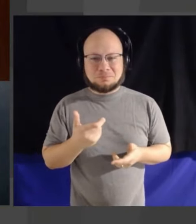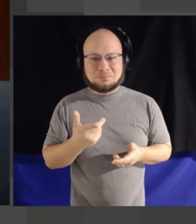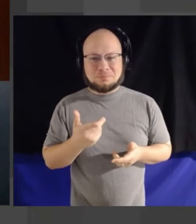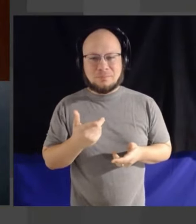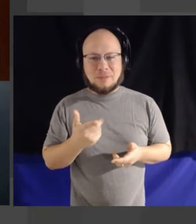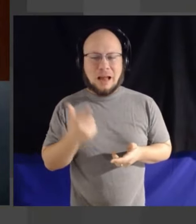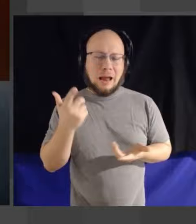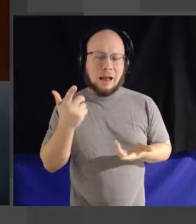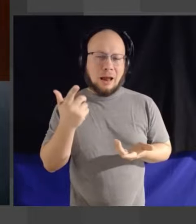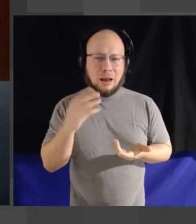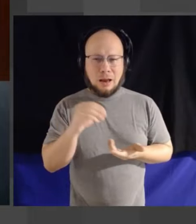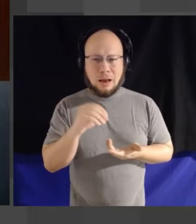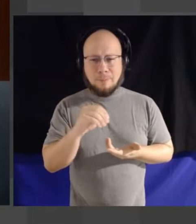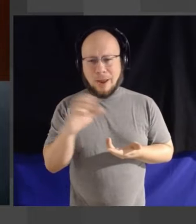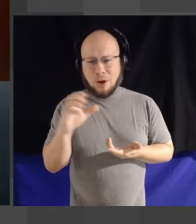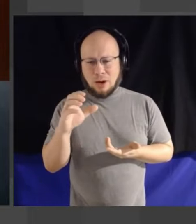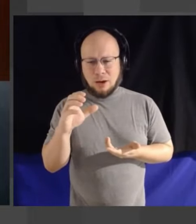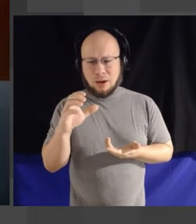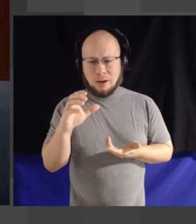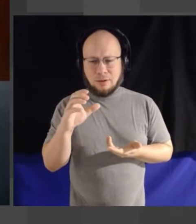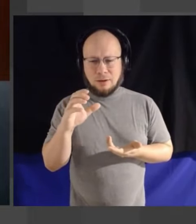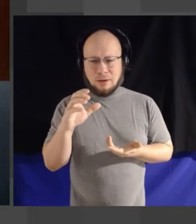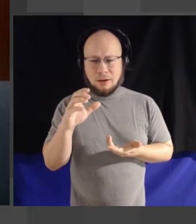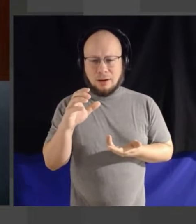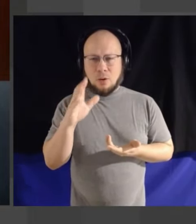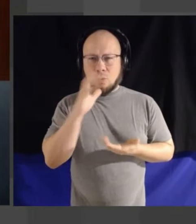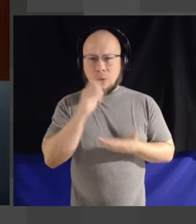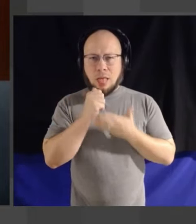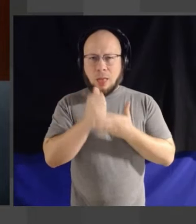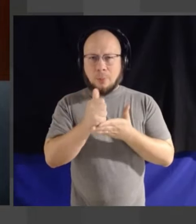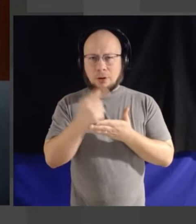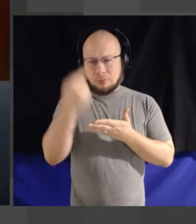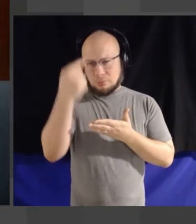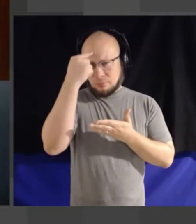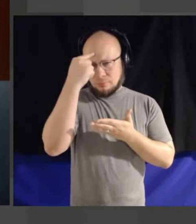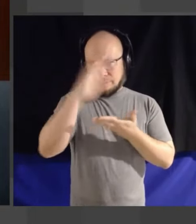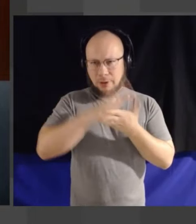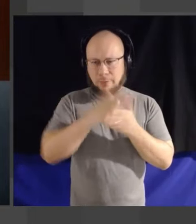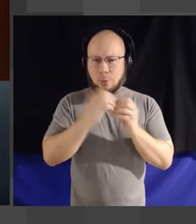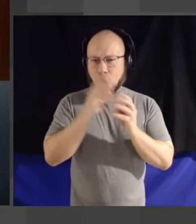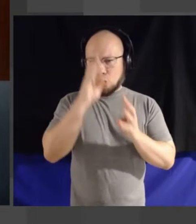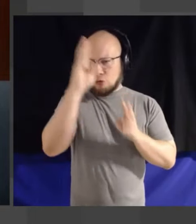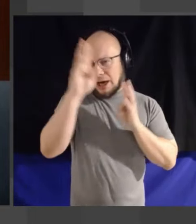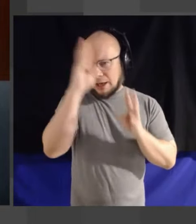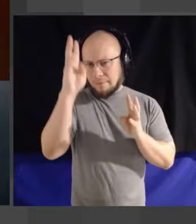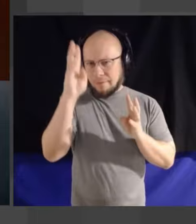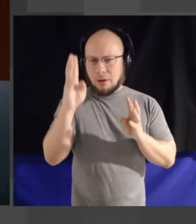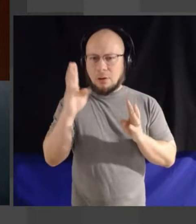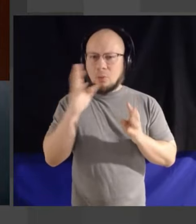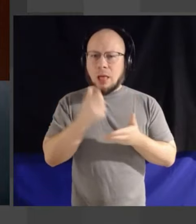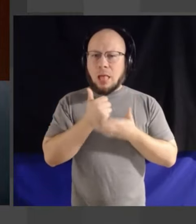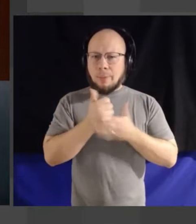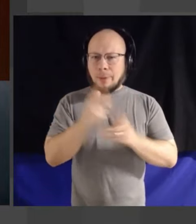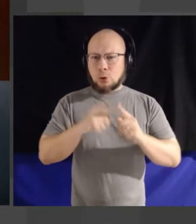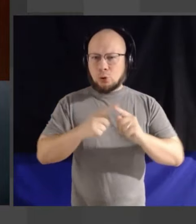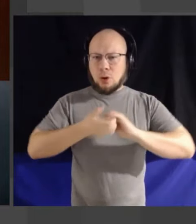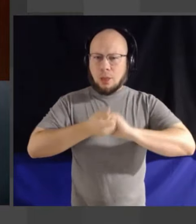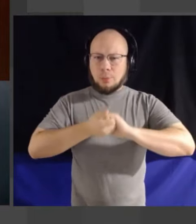YES. I THINK MINECRAFT UNLEASHES